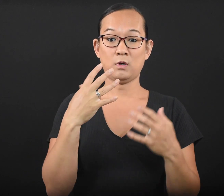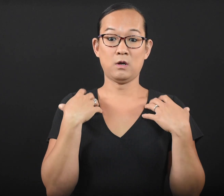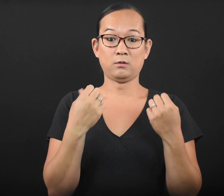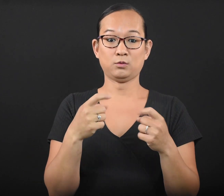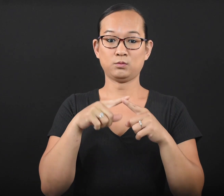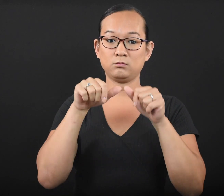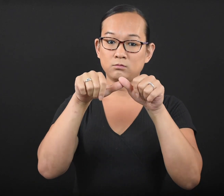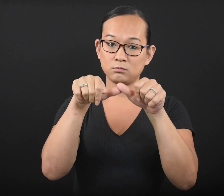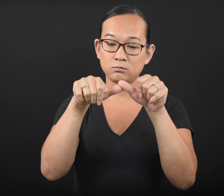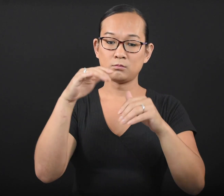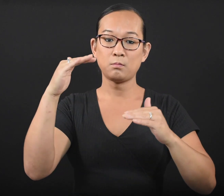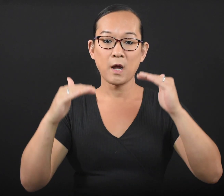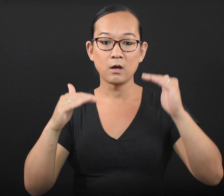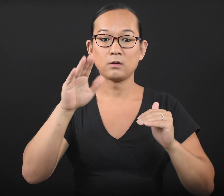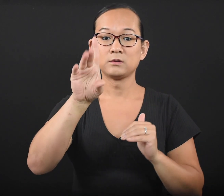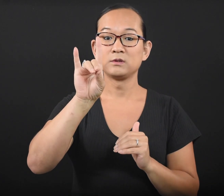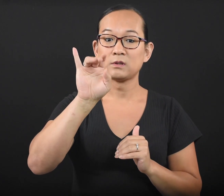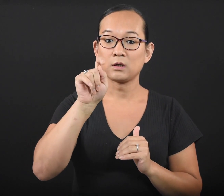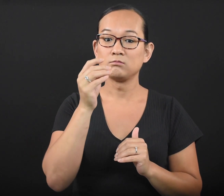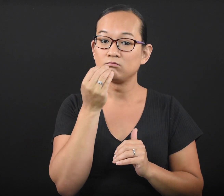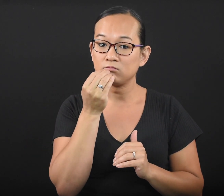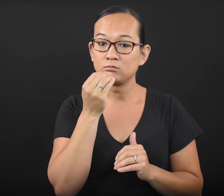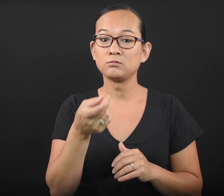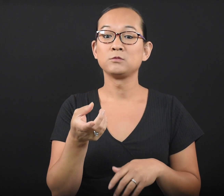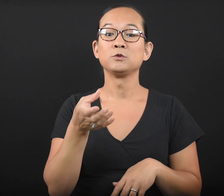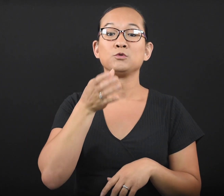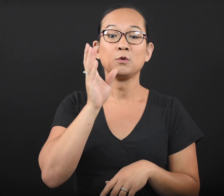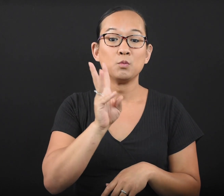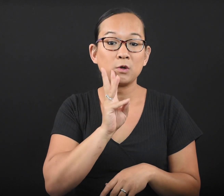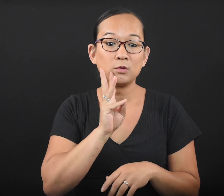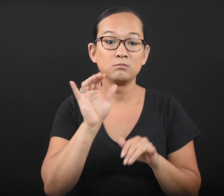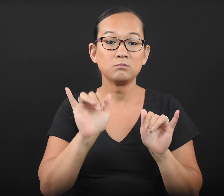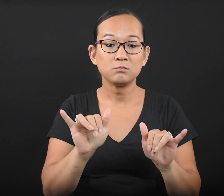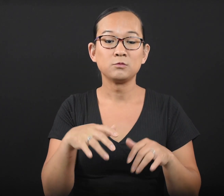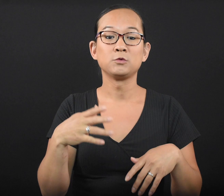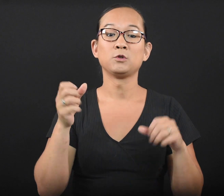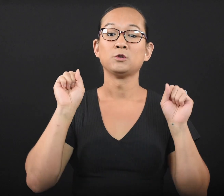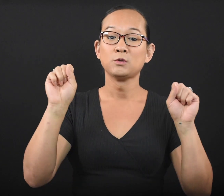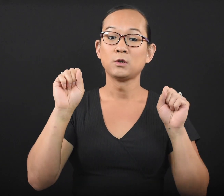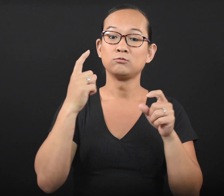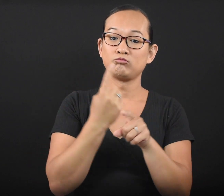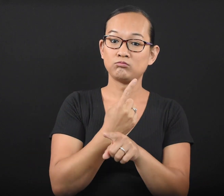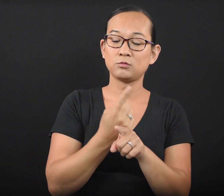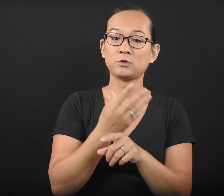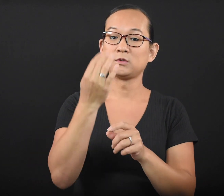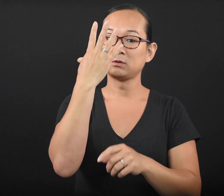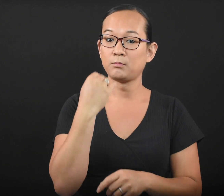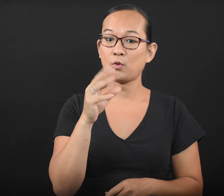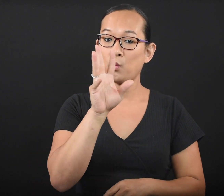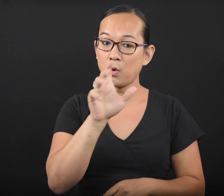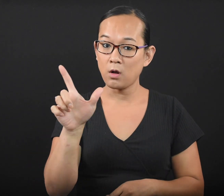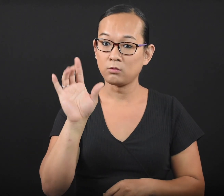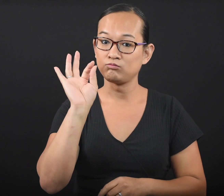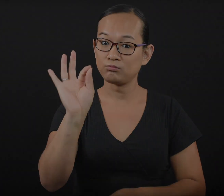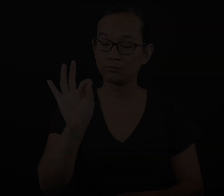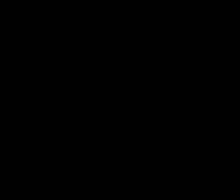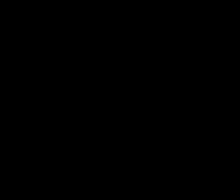general health to maintain a balanced diet, stay well hydrated, exercise regularly and sleep well.